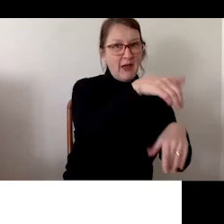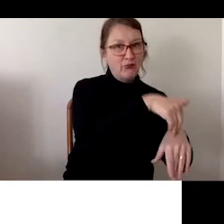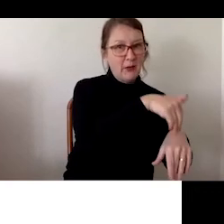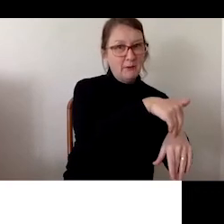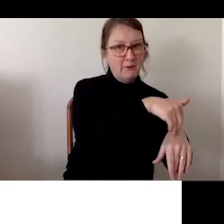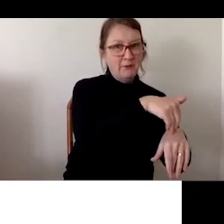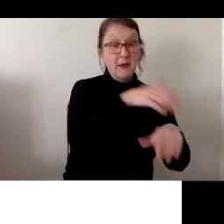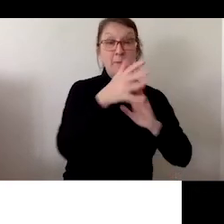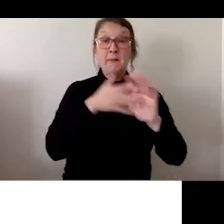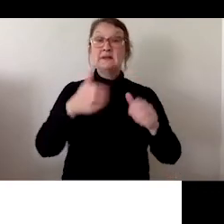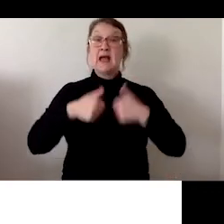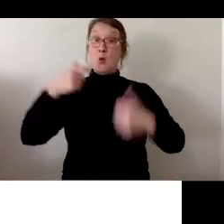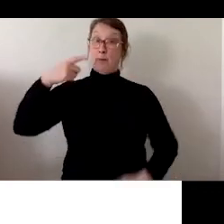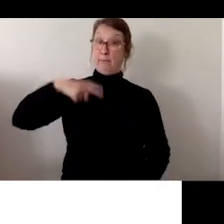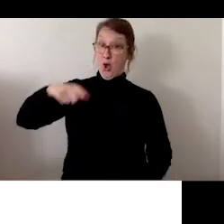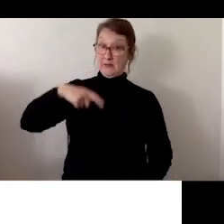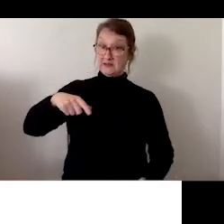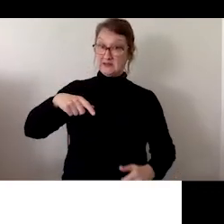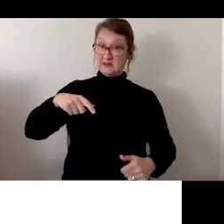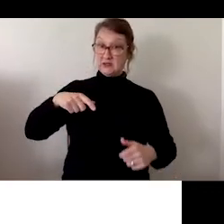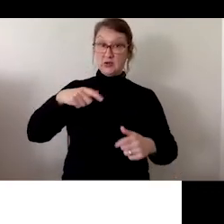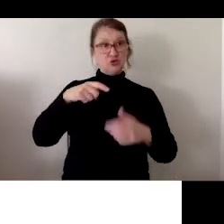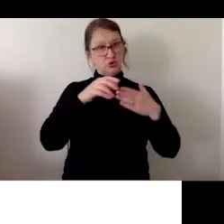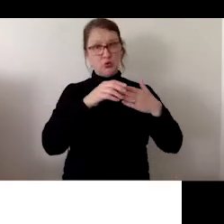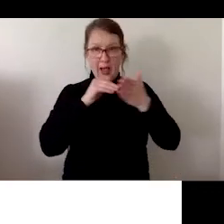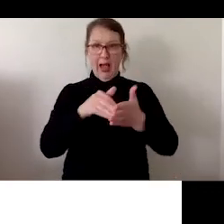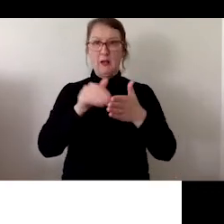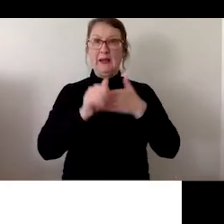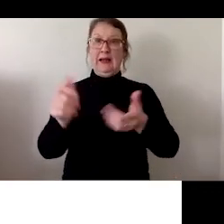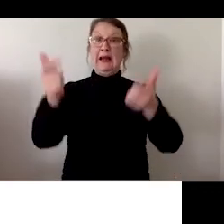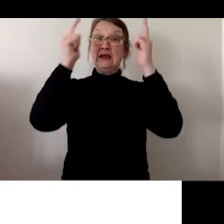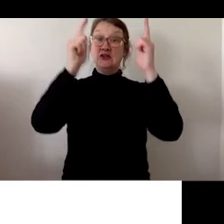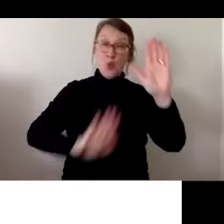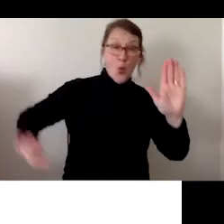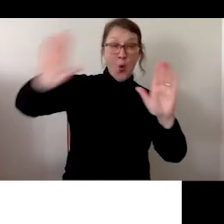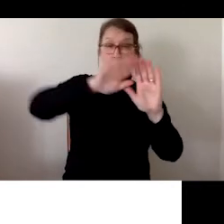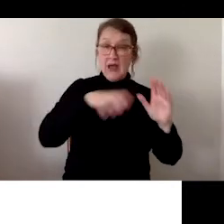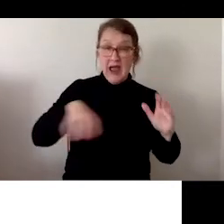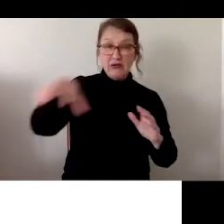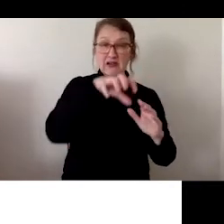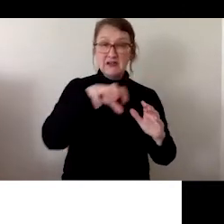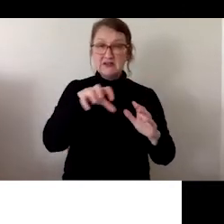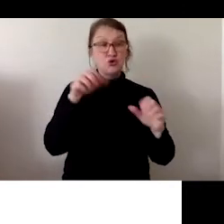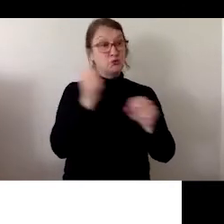So our purpose statement is to help leaders across the sectors make different choices to improve our social justice and